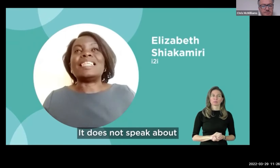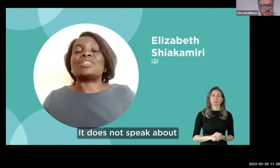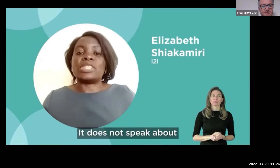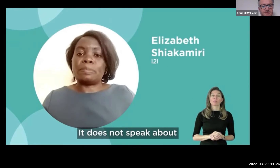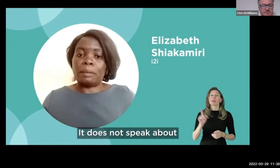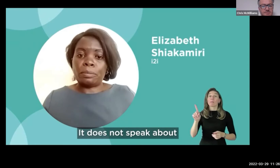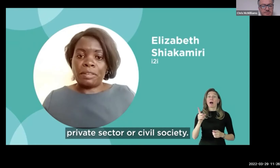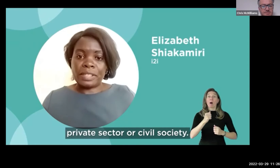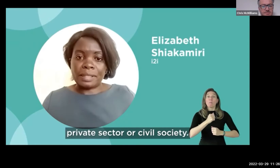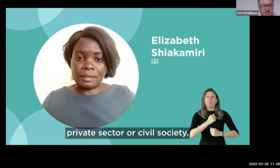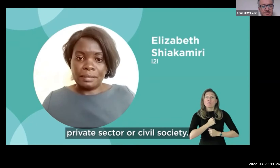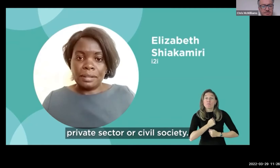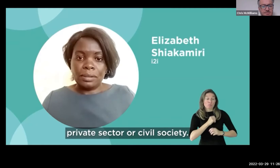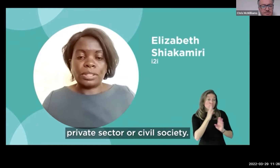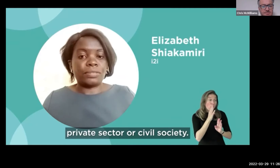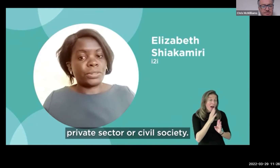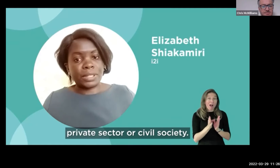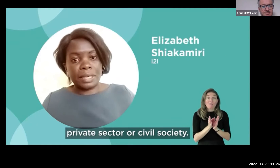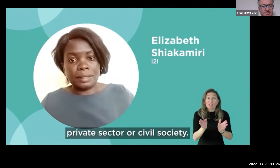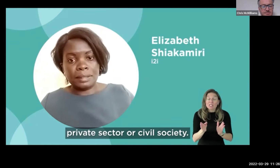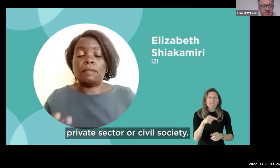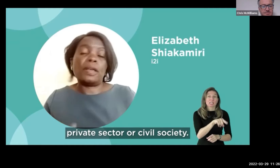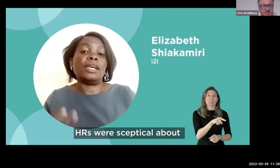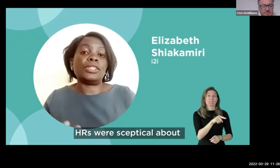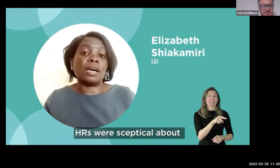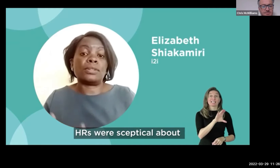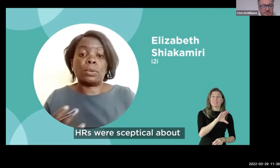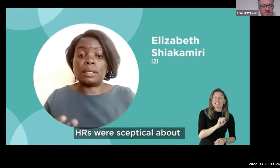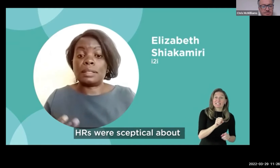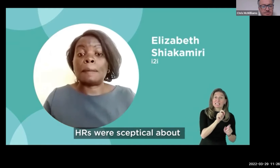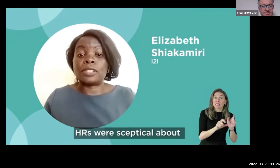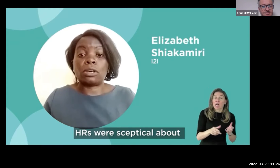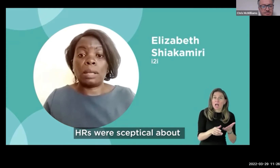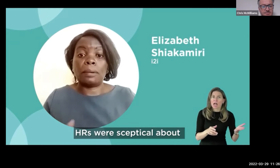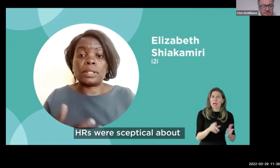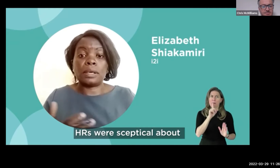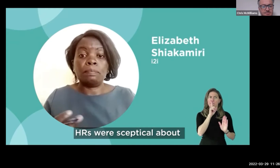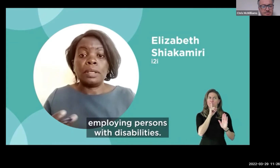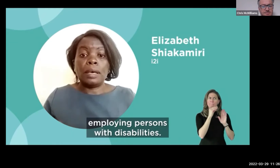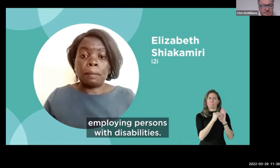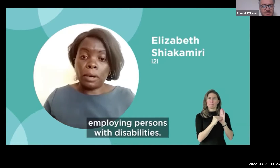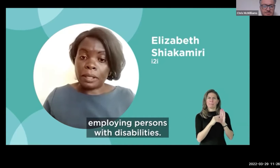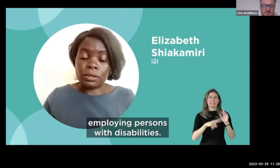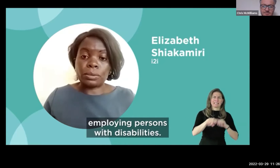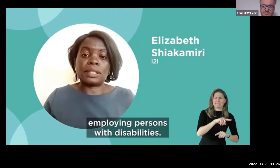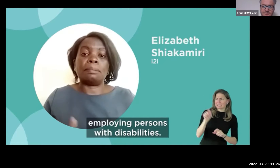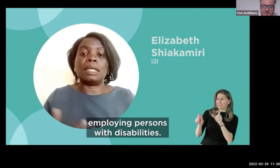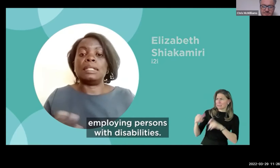It doesn't speak about private sector or civil society. HRs were sceptical about employing persons with disabilities.